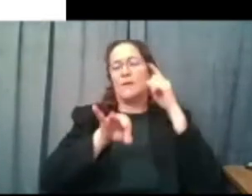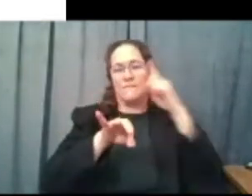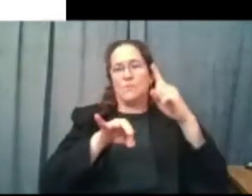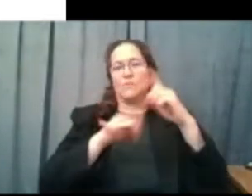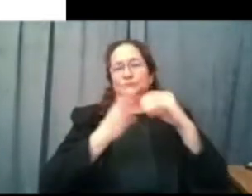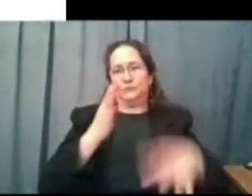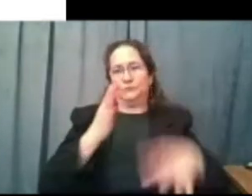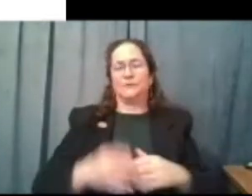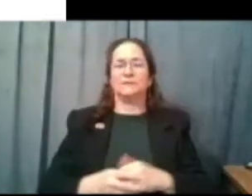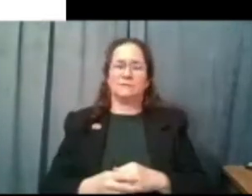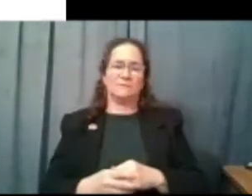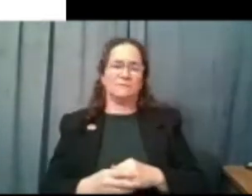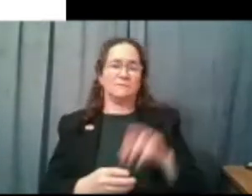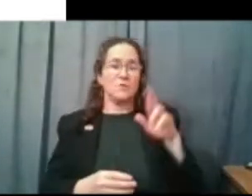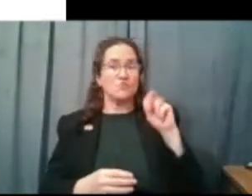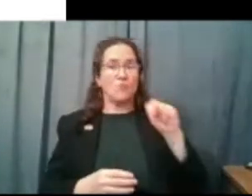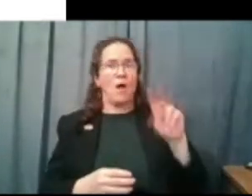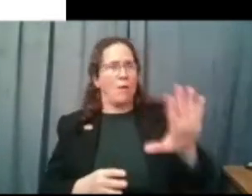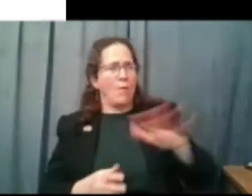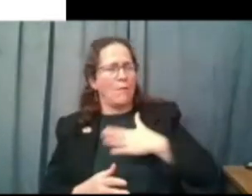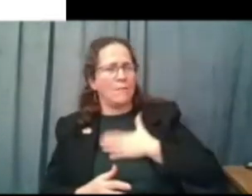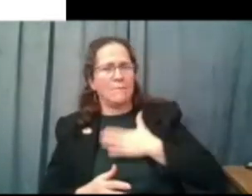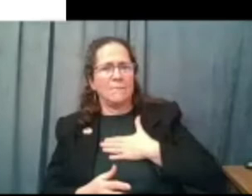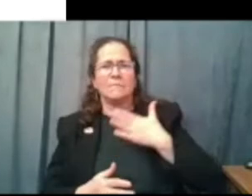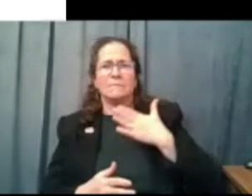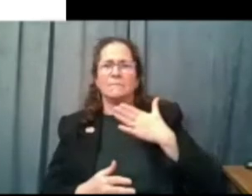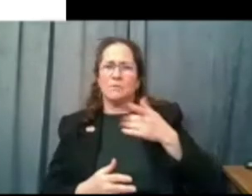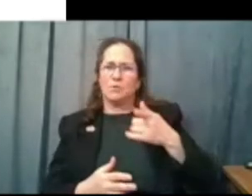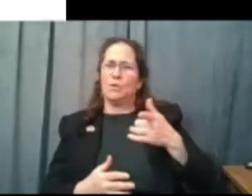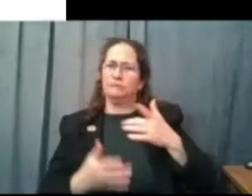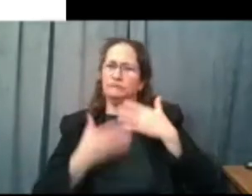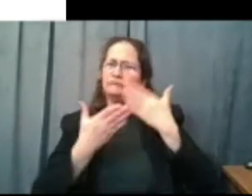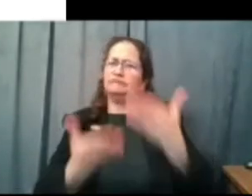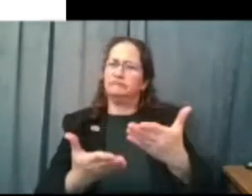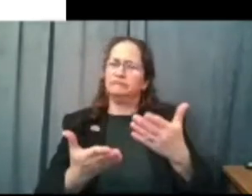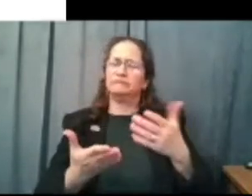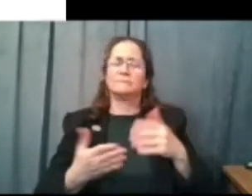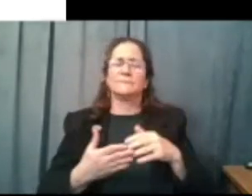I'm glad you brought that up, Mike and that kind of reminds me of something I wanted to share,